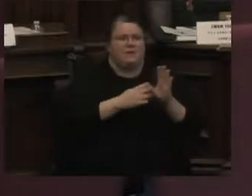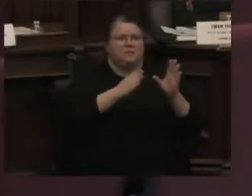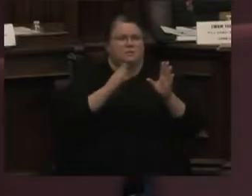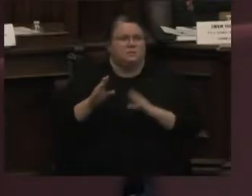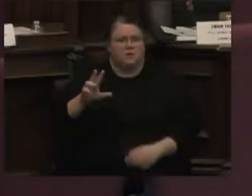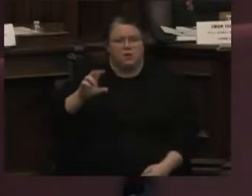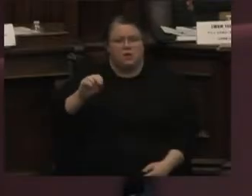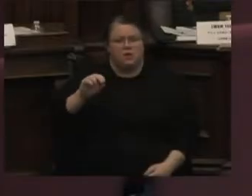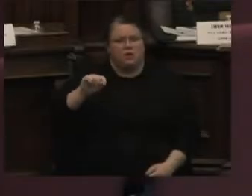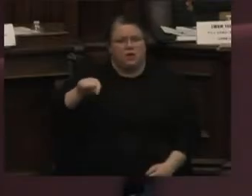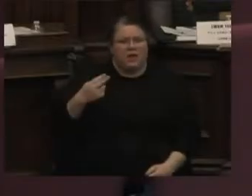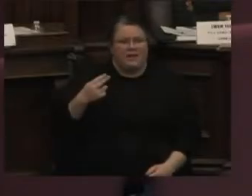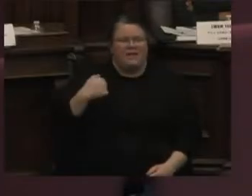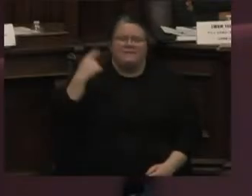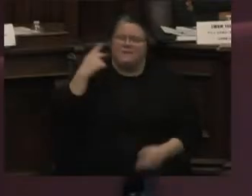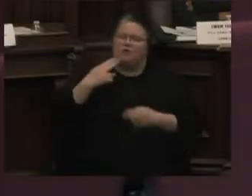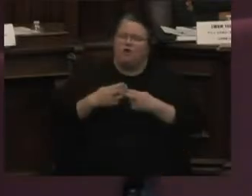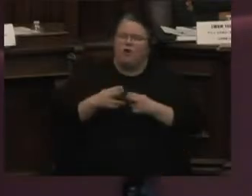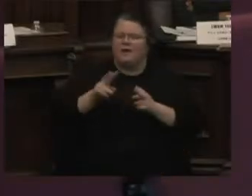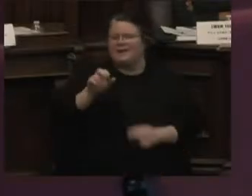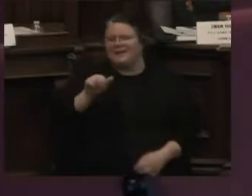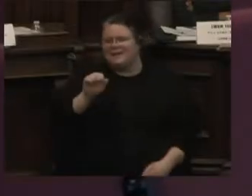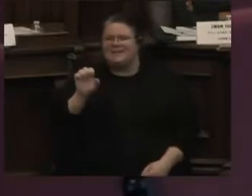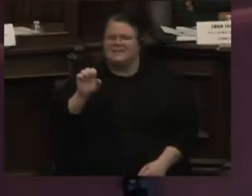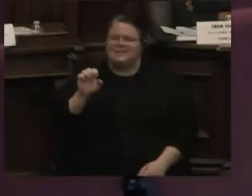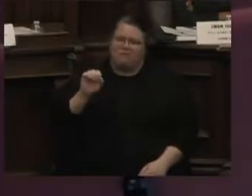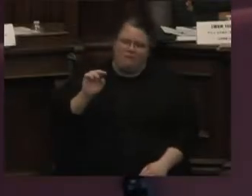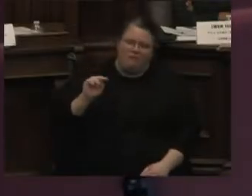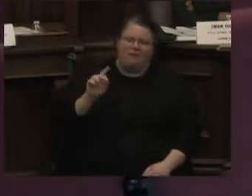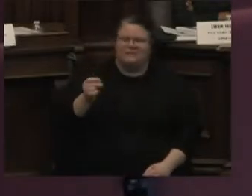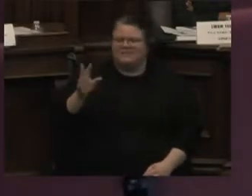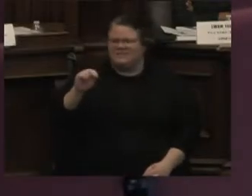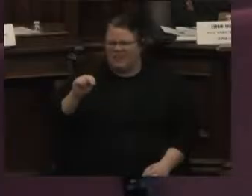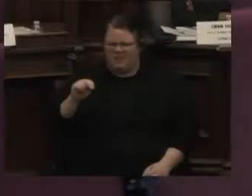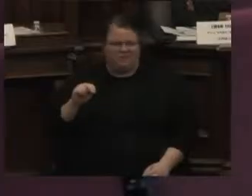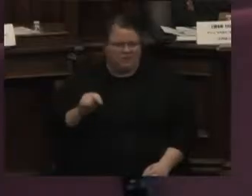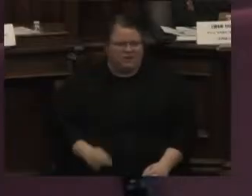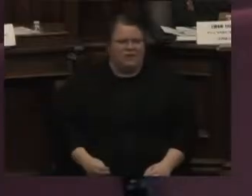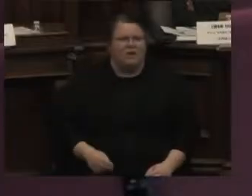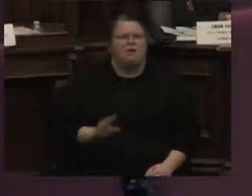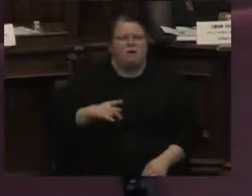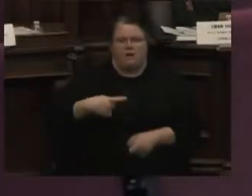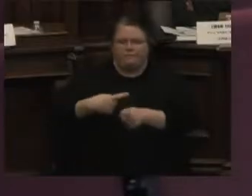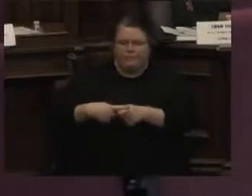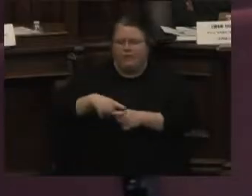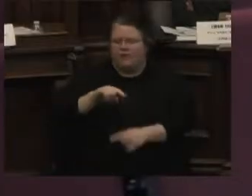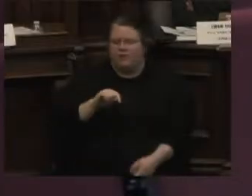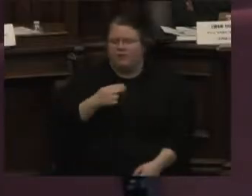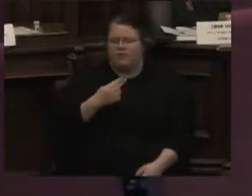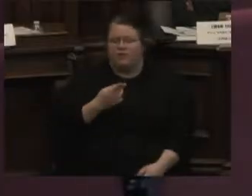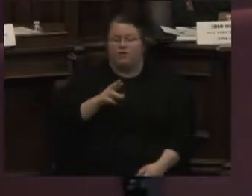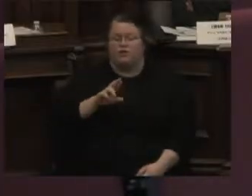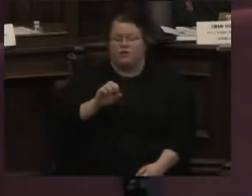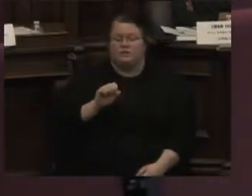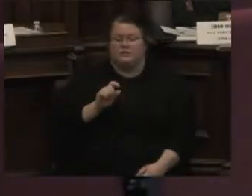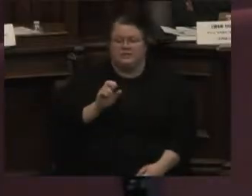their busy season. So on the